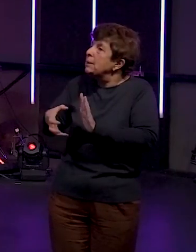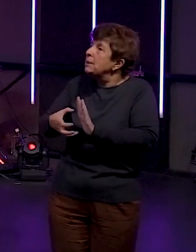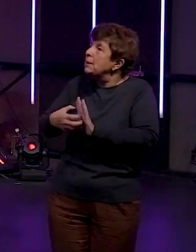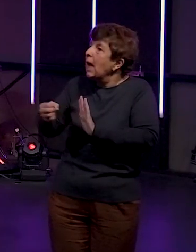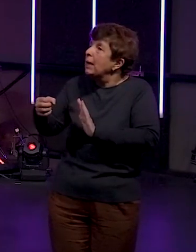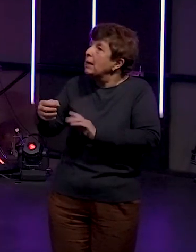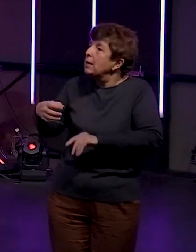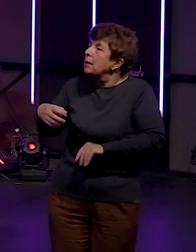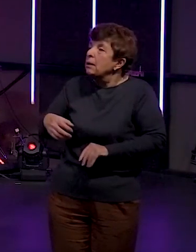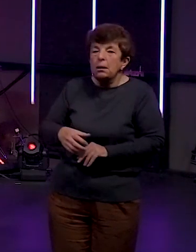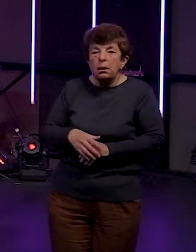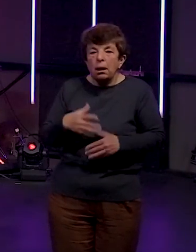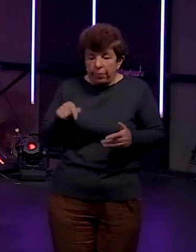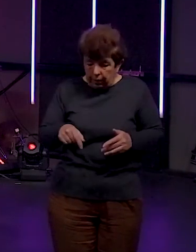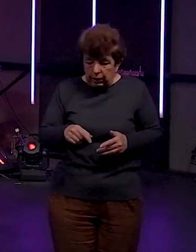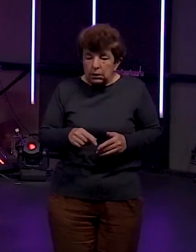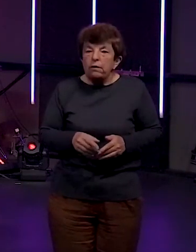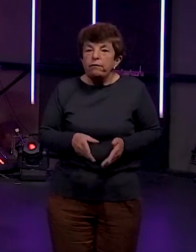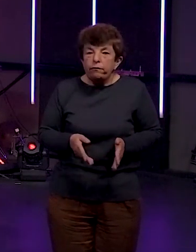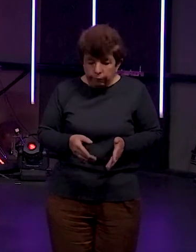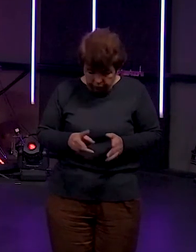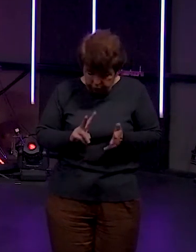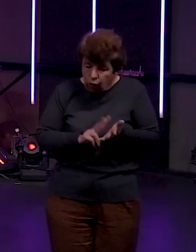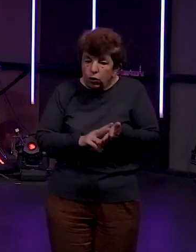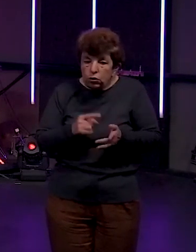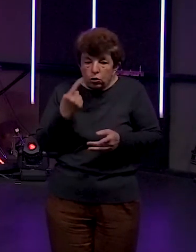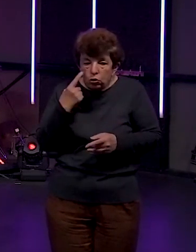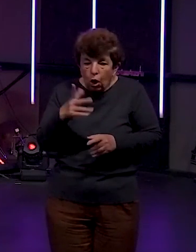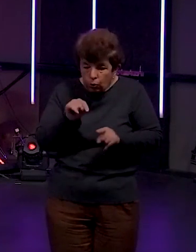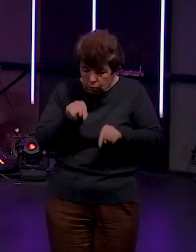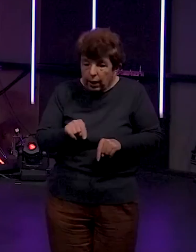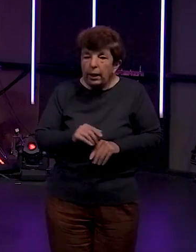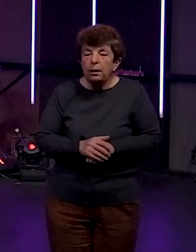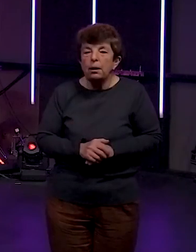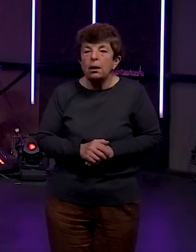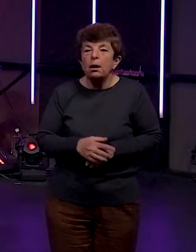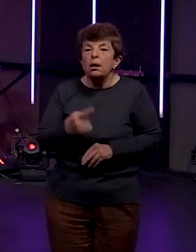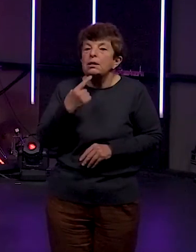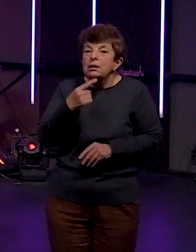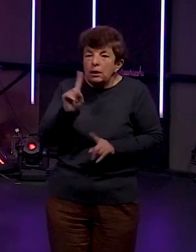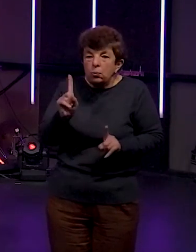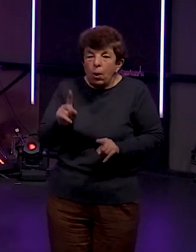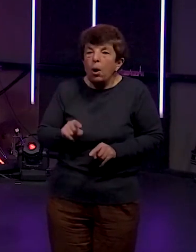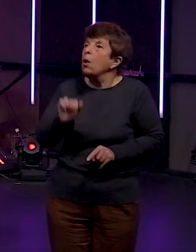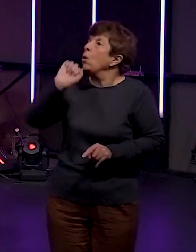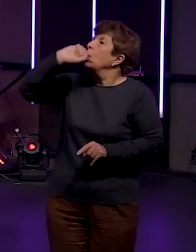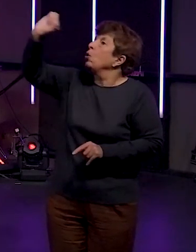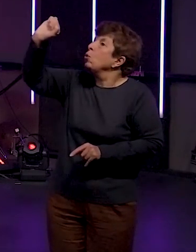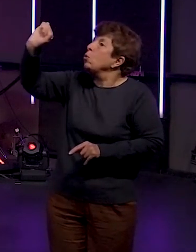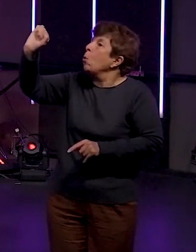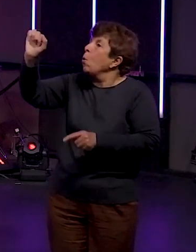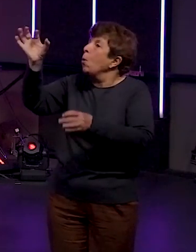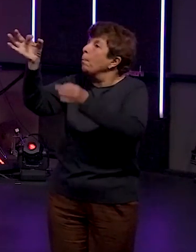This verse gives us an insight into that. It says this: "Your word is the lamp for